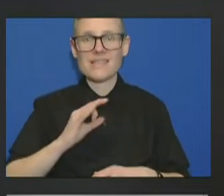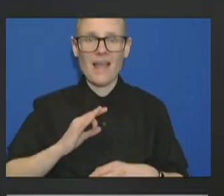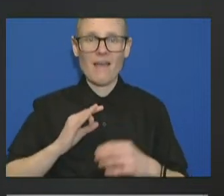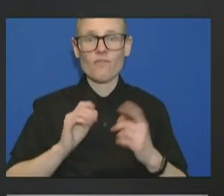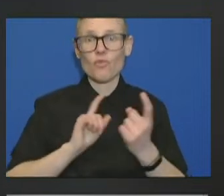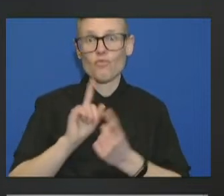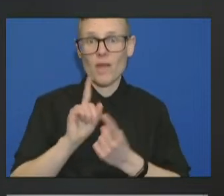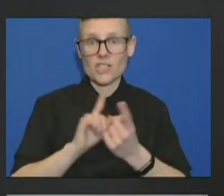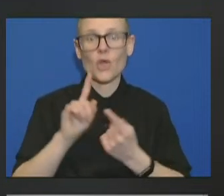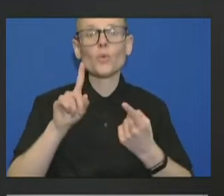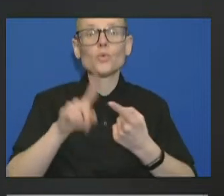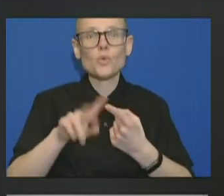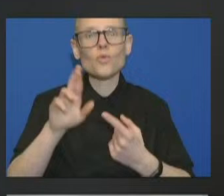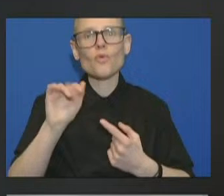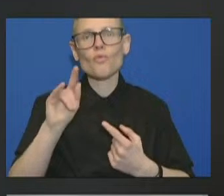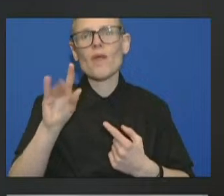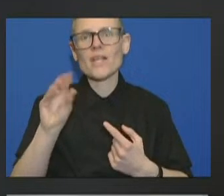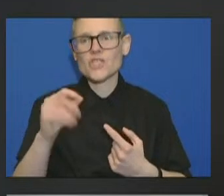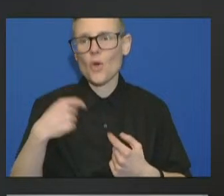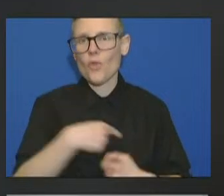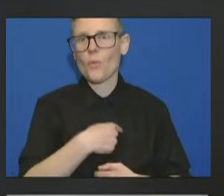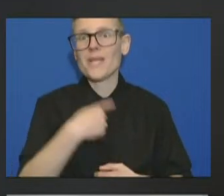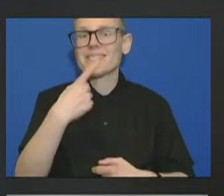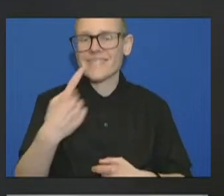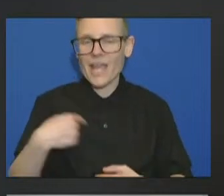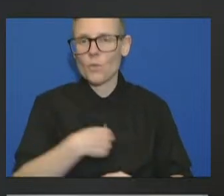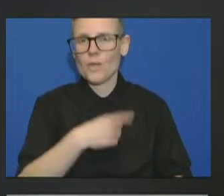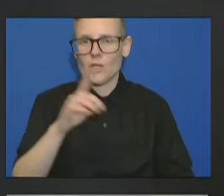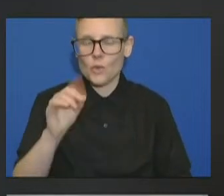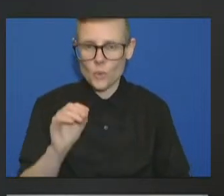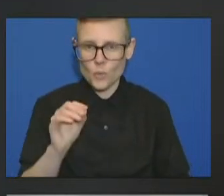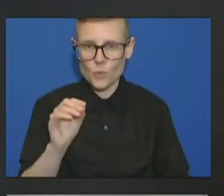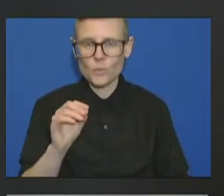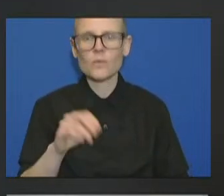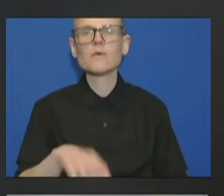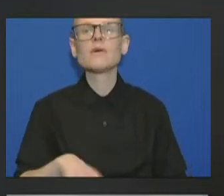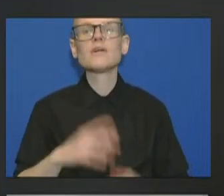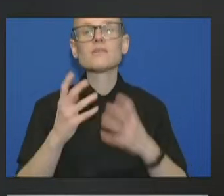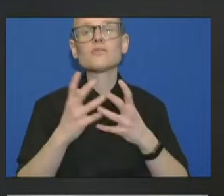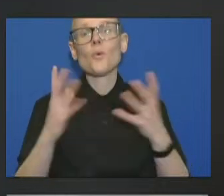actually do is that we'll be able to staff to the ratios that